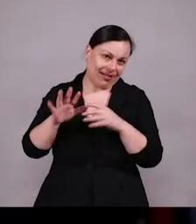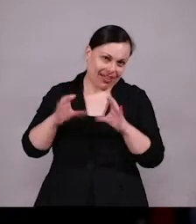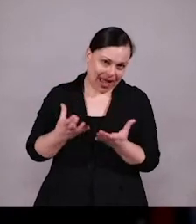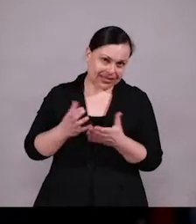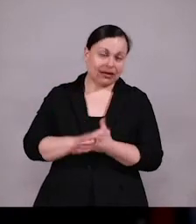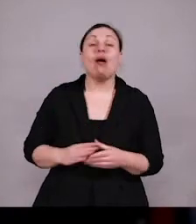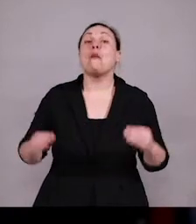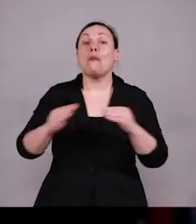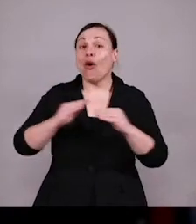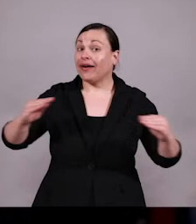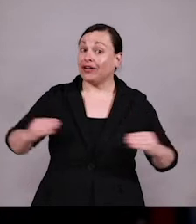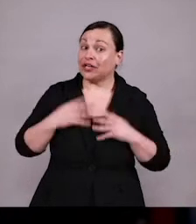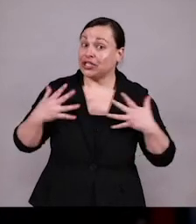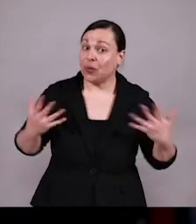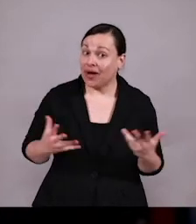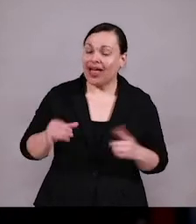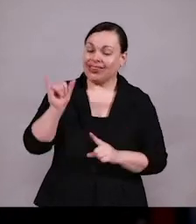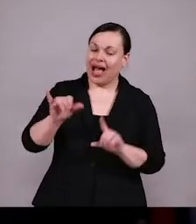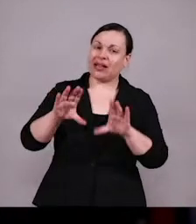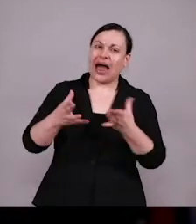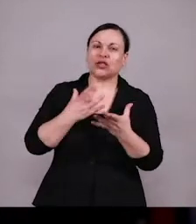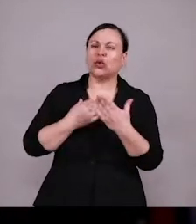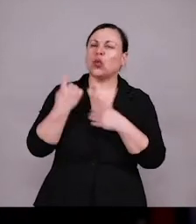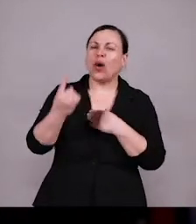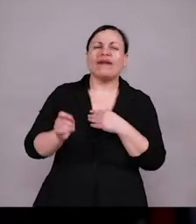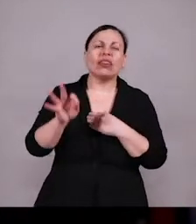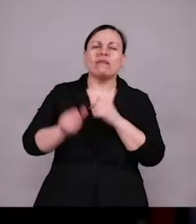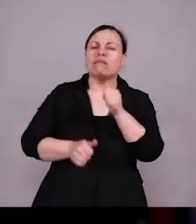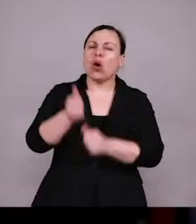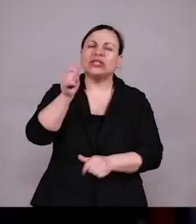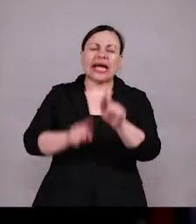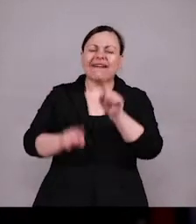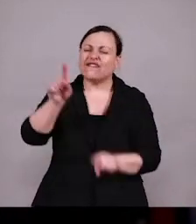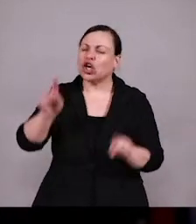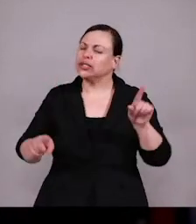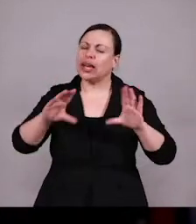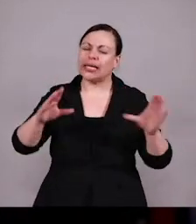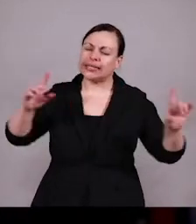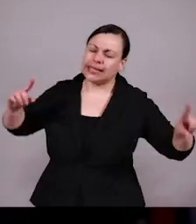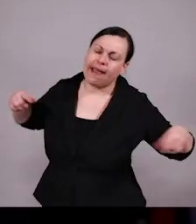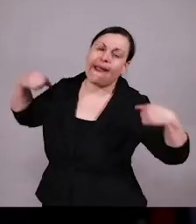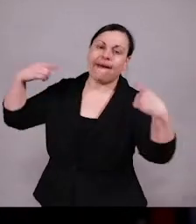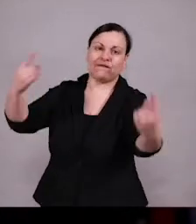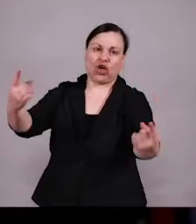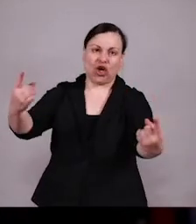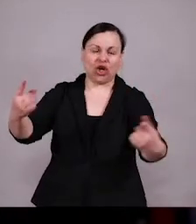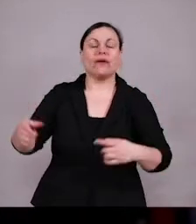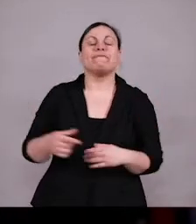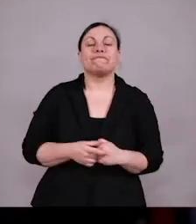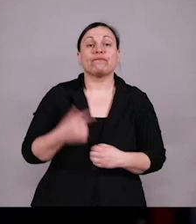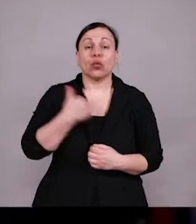More encouraging, this class was one of the most diverse classes ever. We will have to work hard